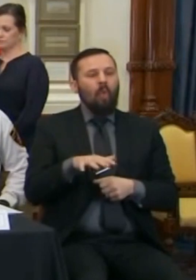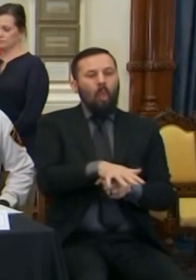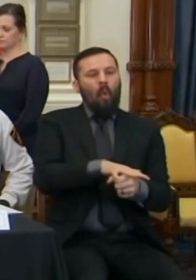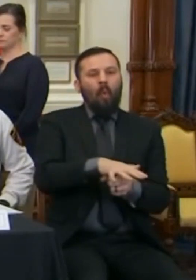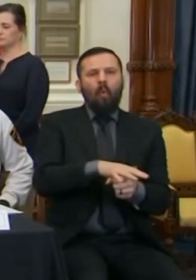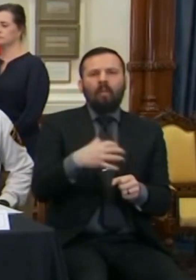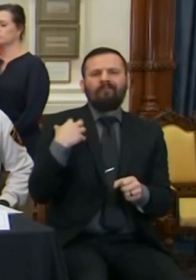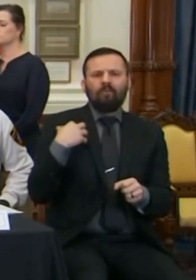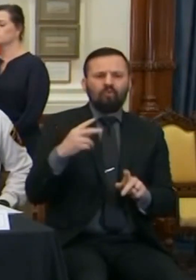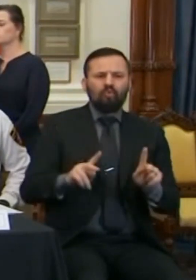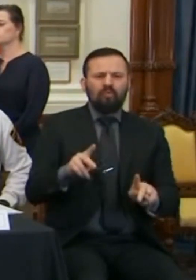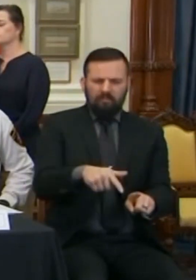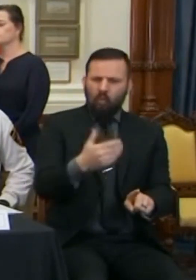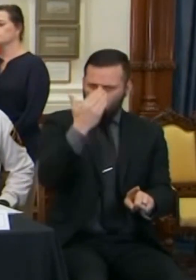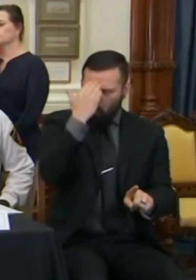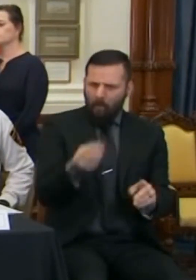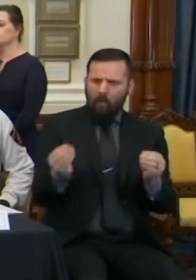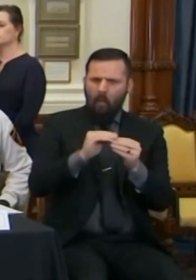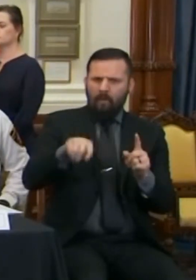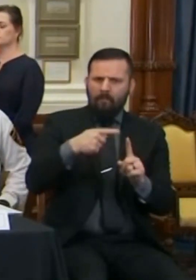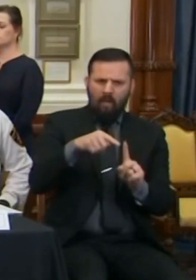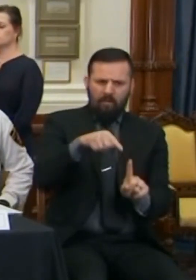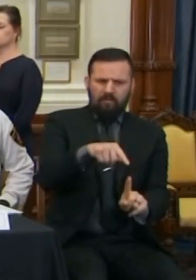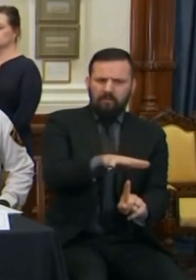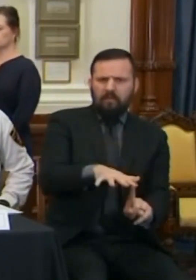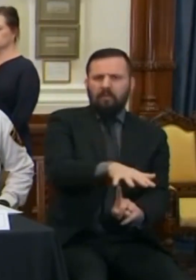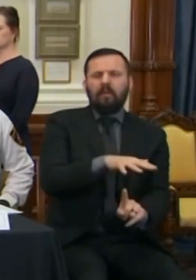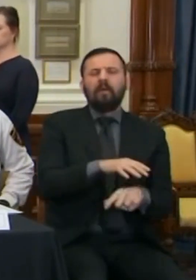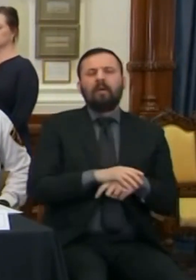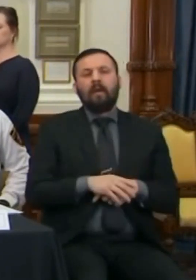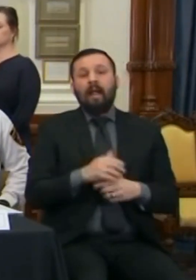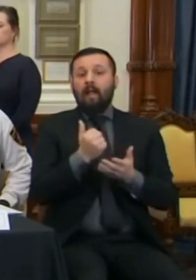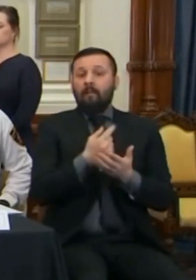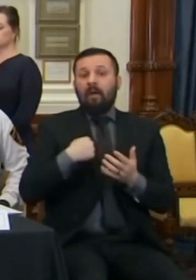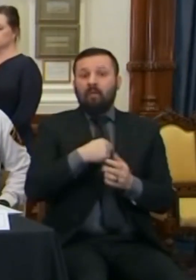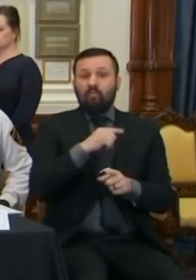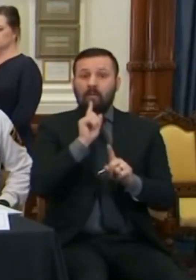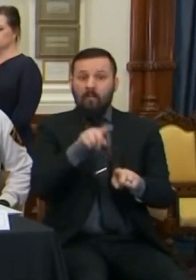more about what's going on the ground it helped us respond more swiftly and